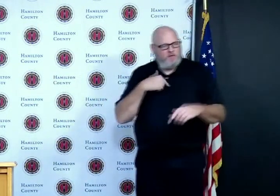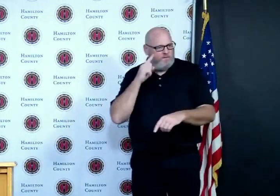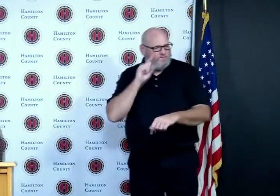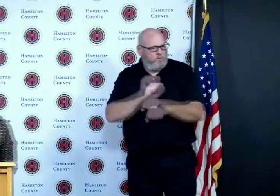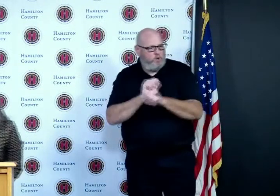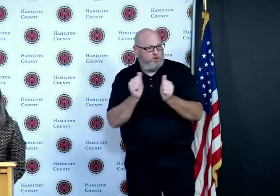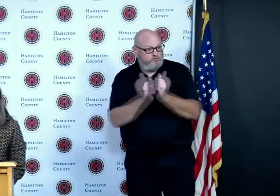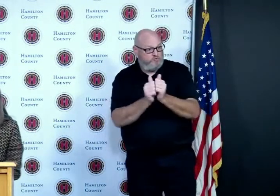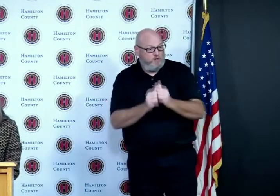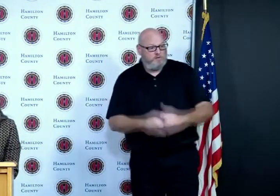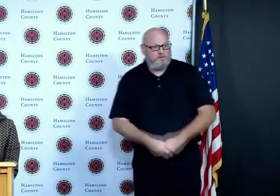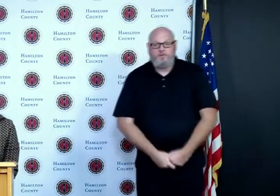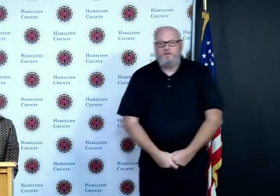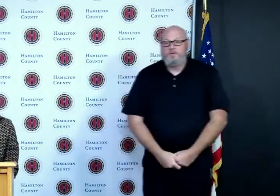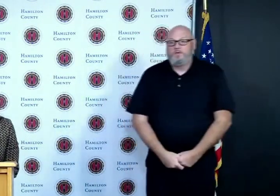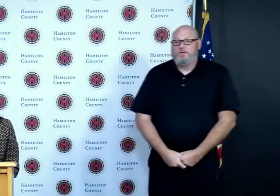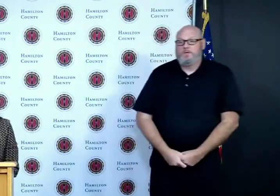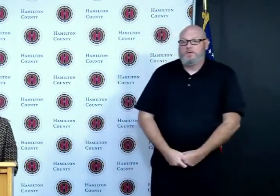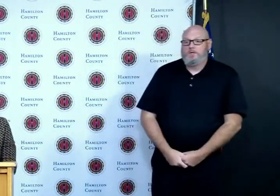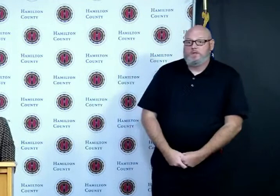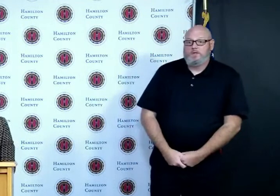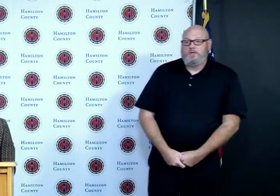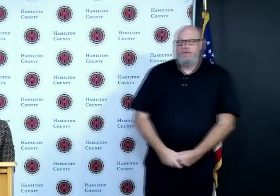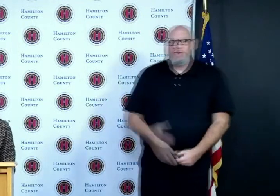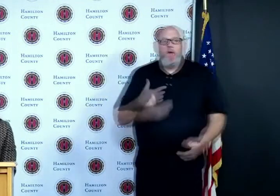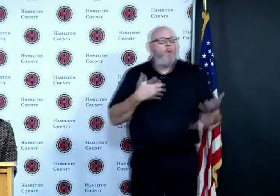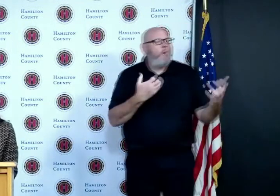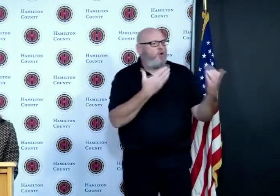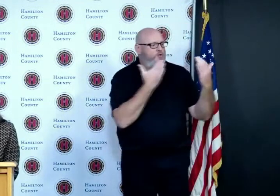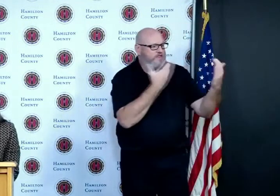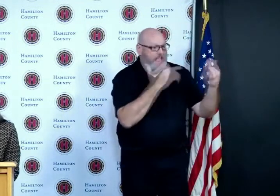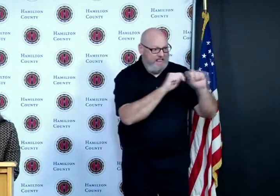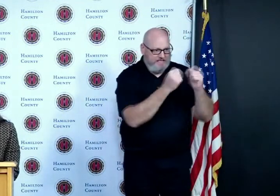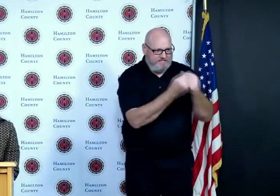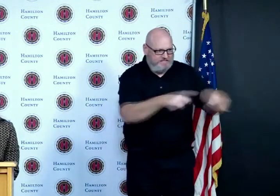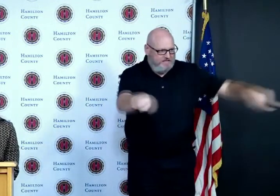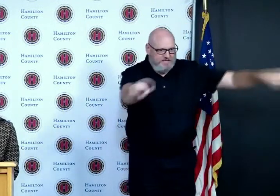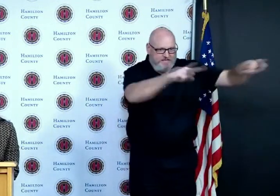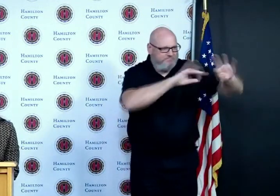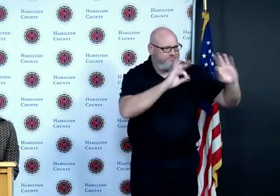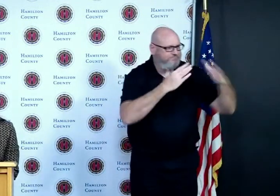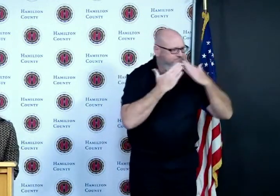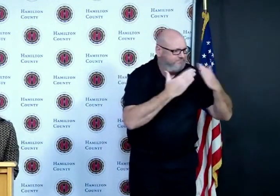thank you Holly and I too want to thank the team for the 24/7 effort that you guys put